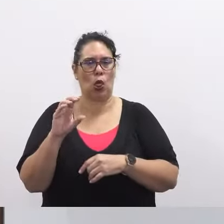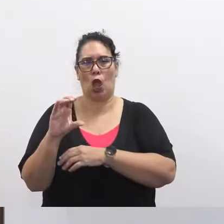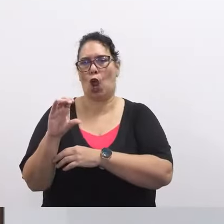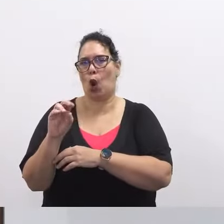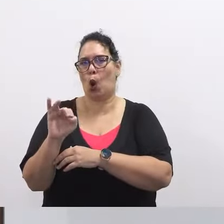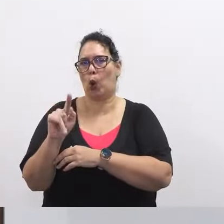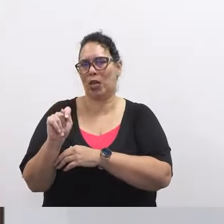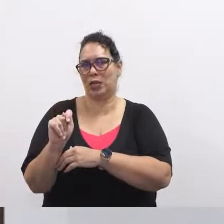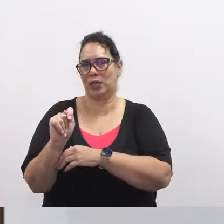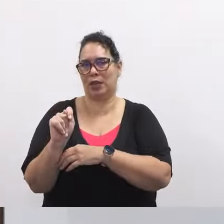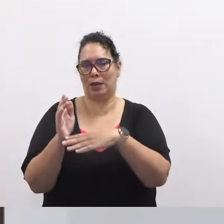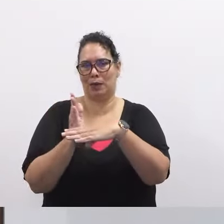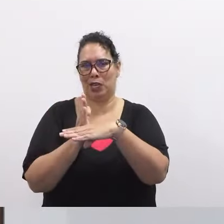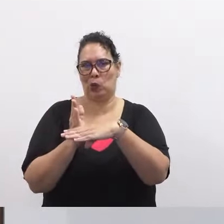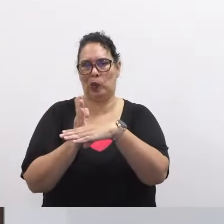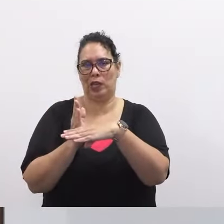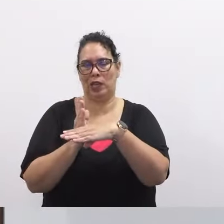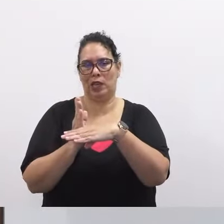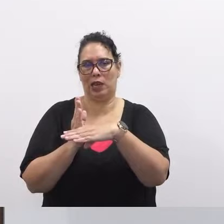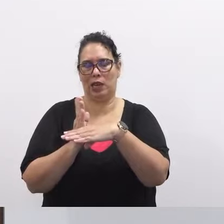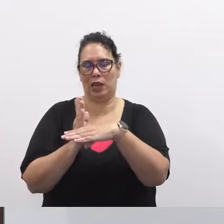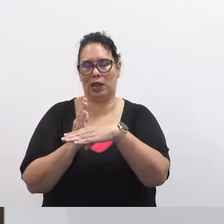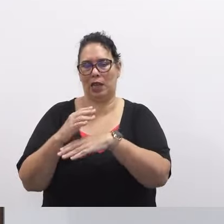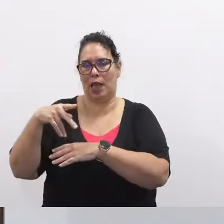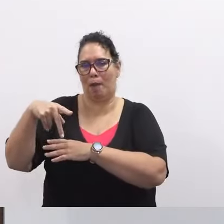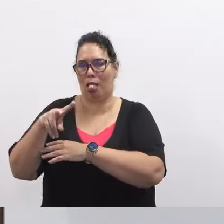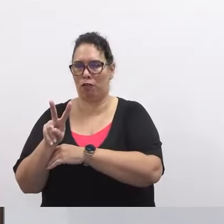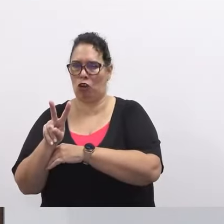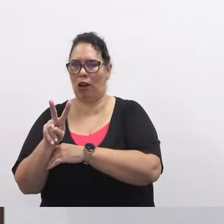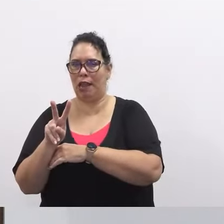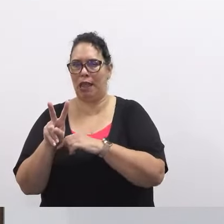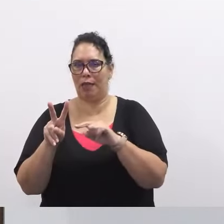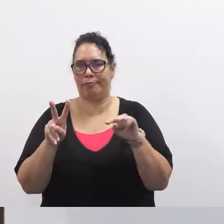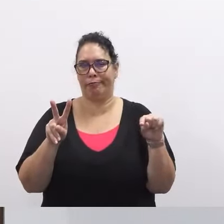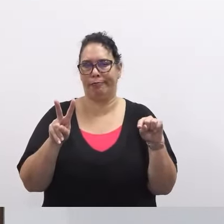between Palo Verde and Woodruff, that area.